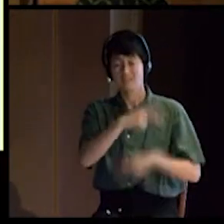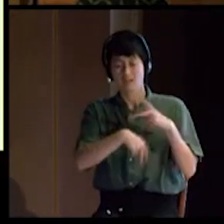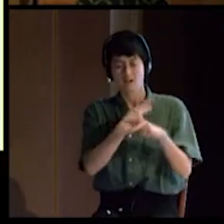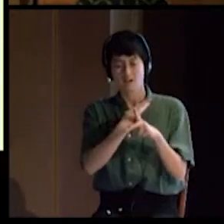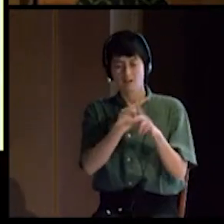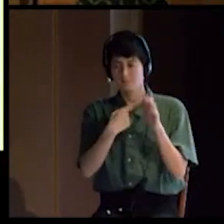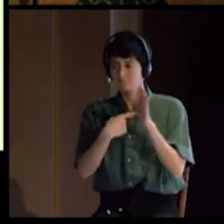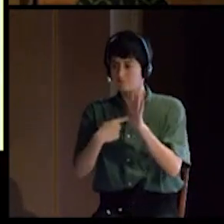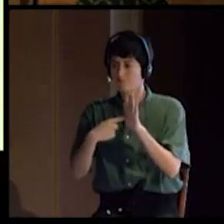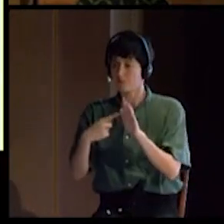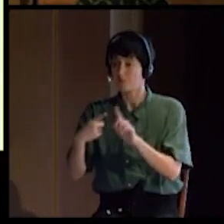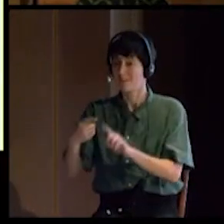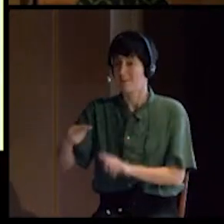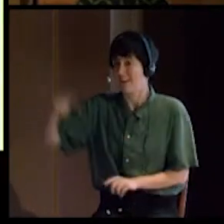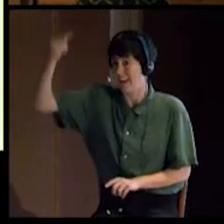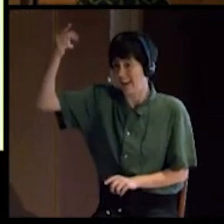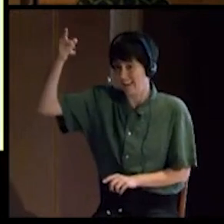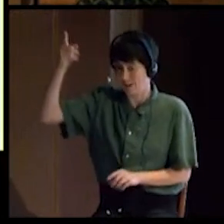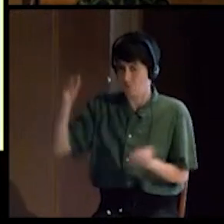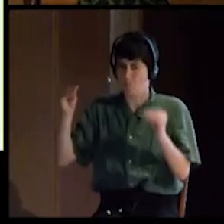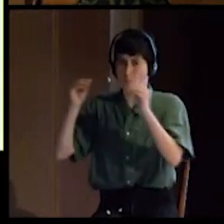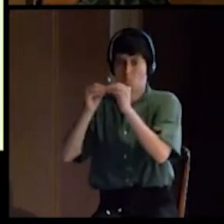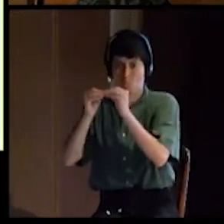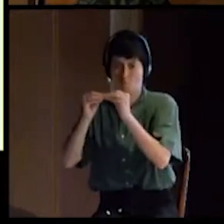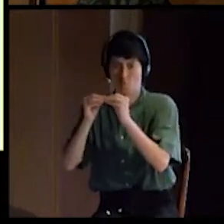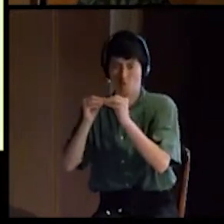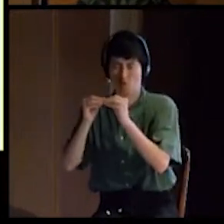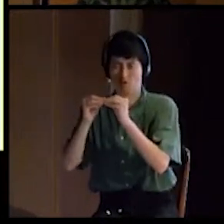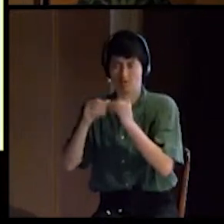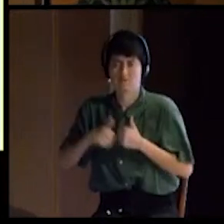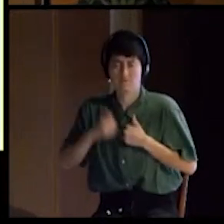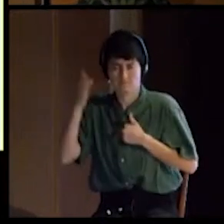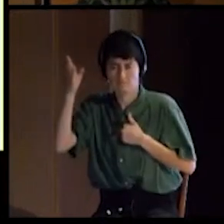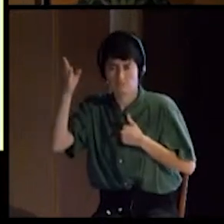than its very close relative, the low-elevation Bangs's wren.